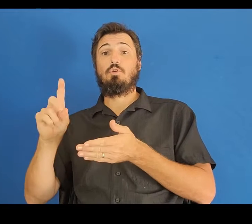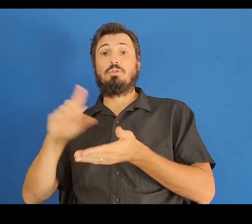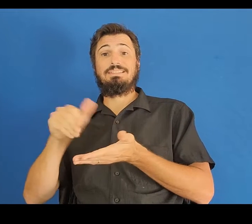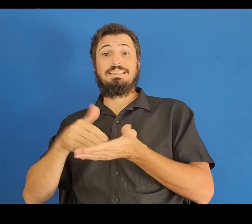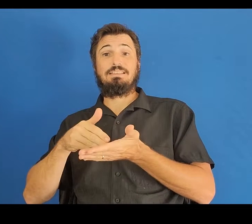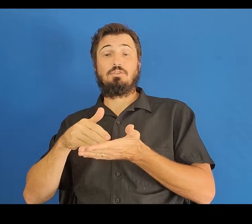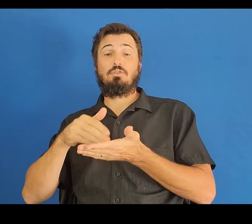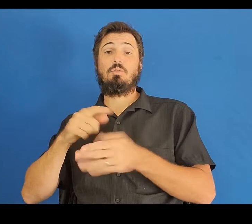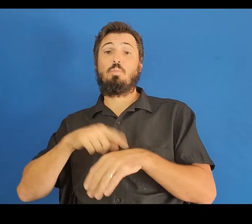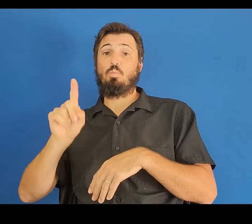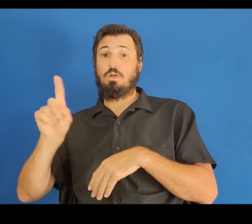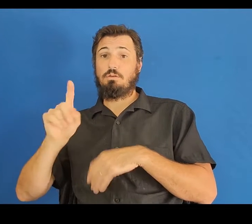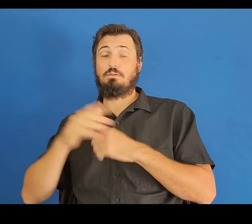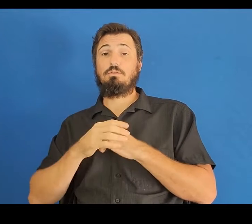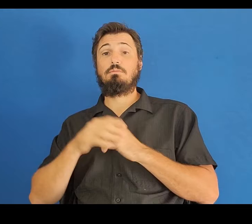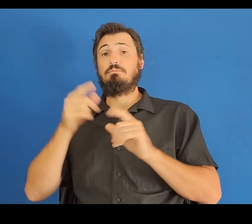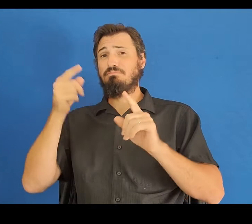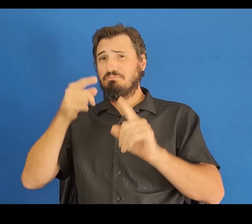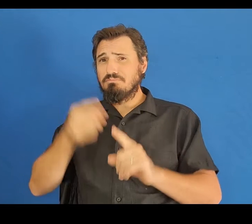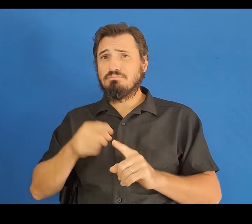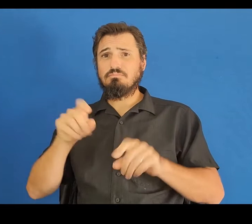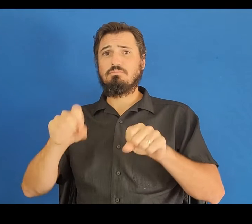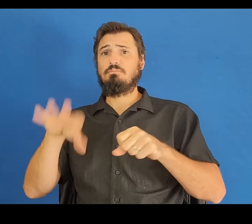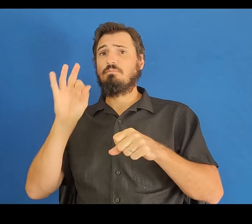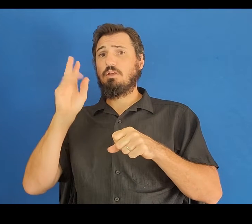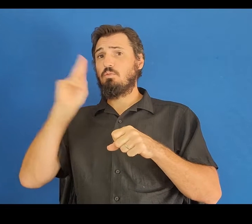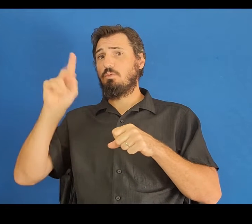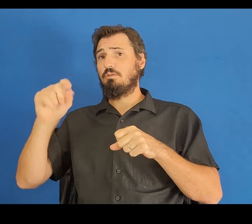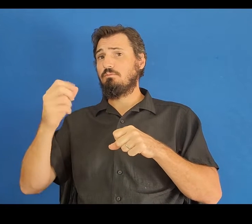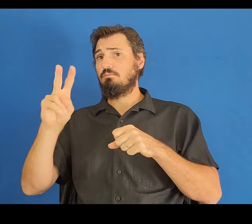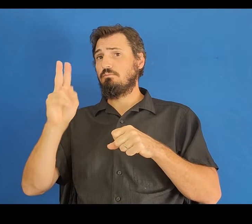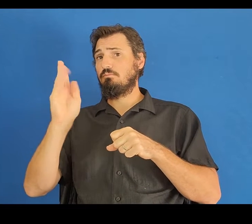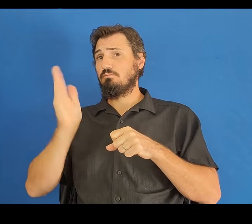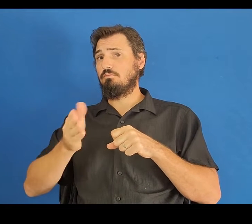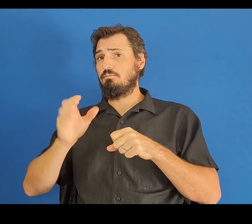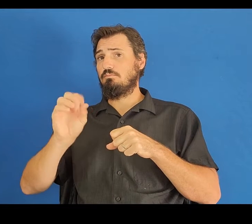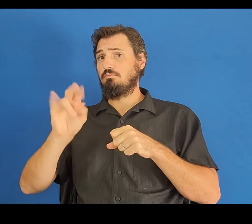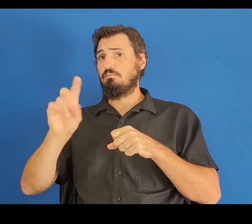Details are posted at kauai.gov/covidtest